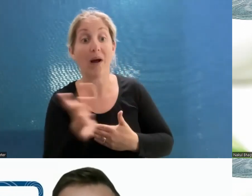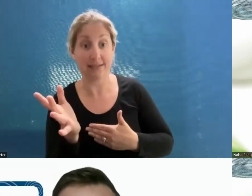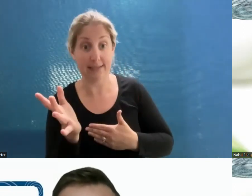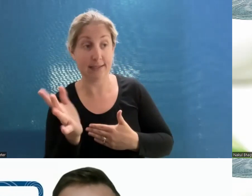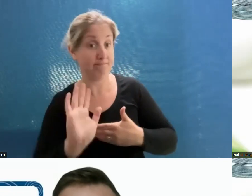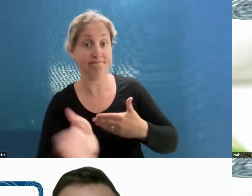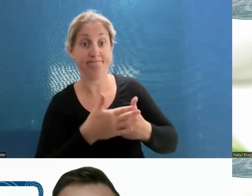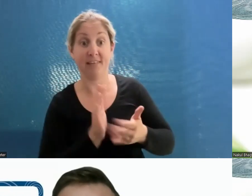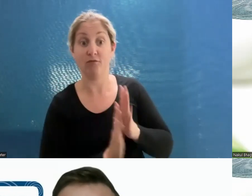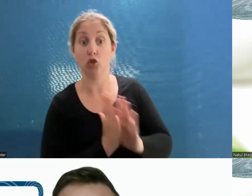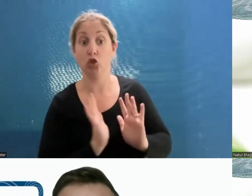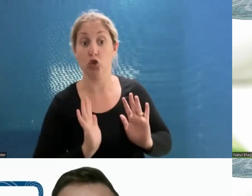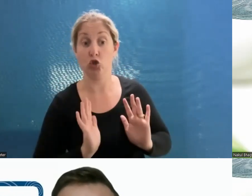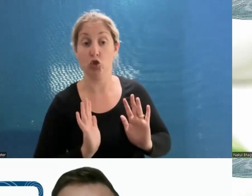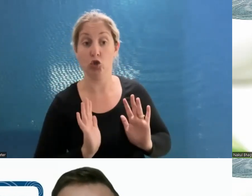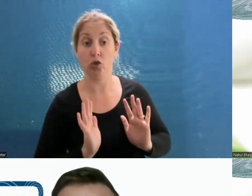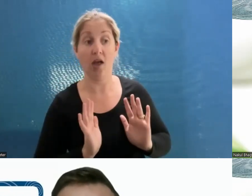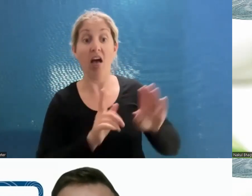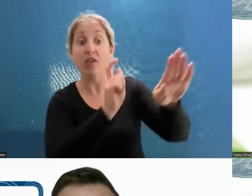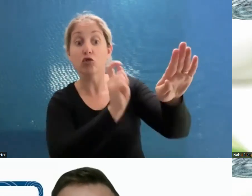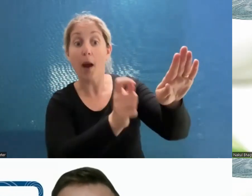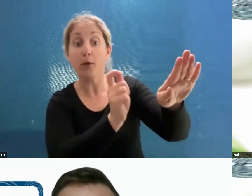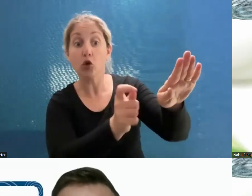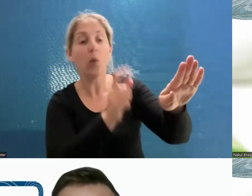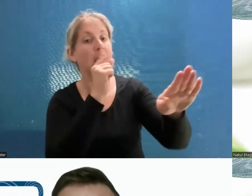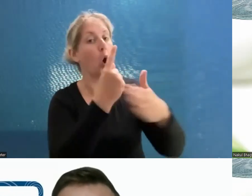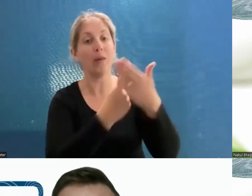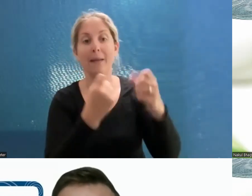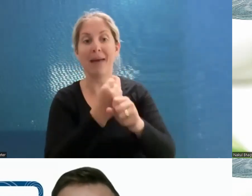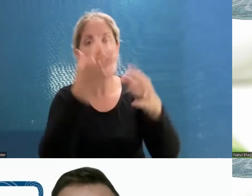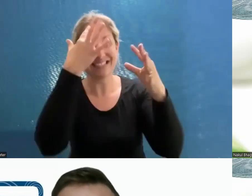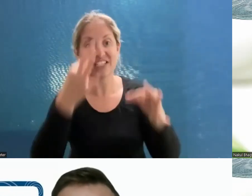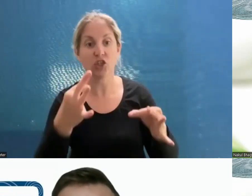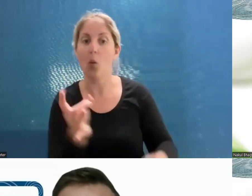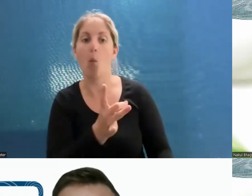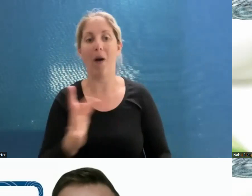The tribunal can only make a decision about your matter once.